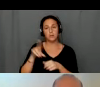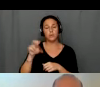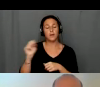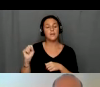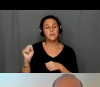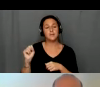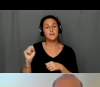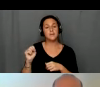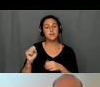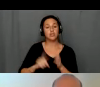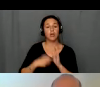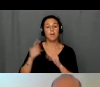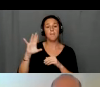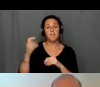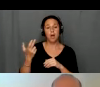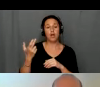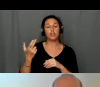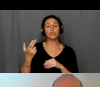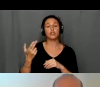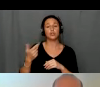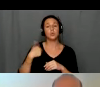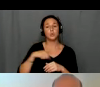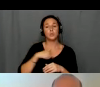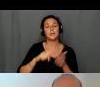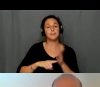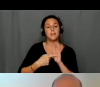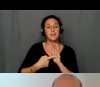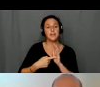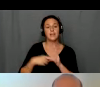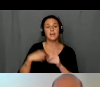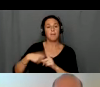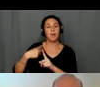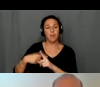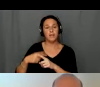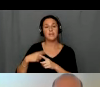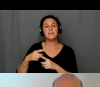Starting in March we had, begun a month a series of policy, briefs, and fact sheets.